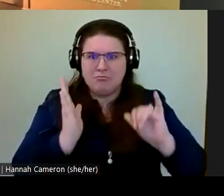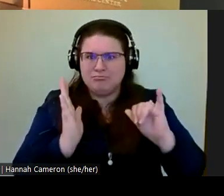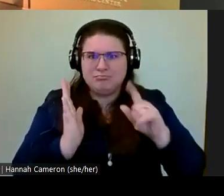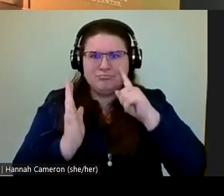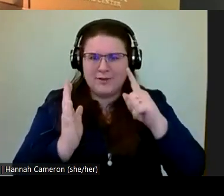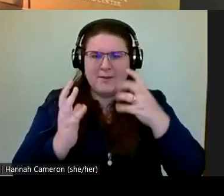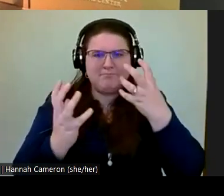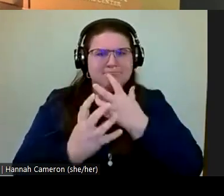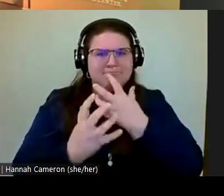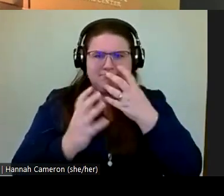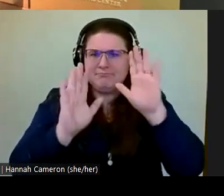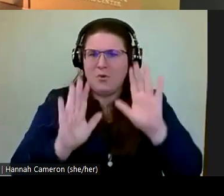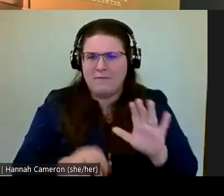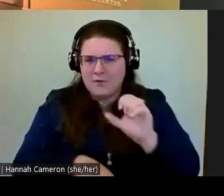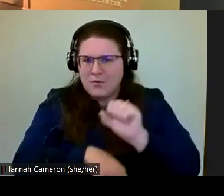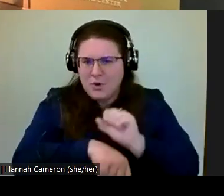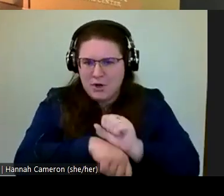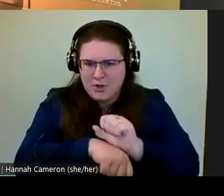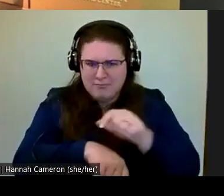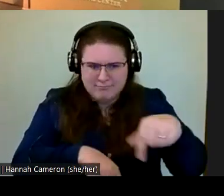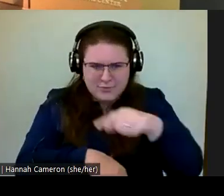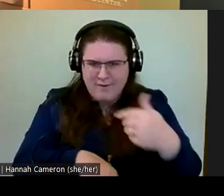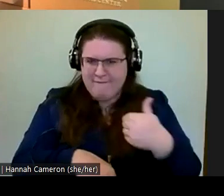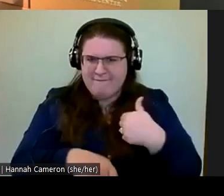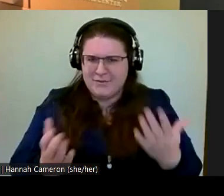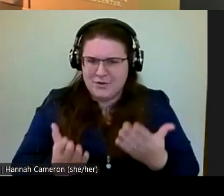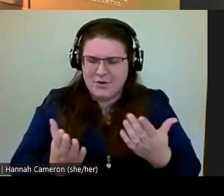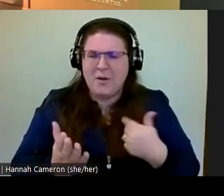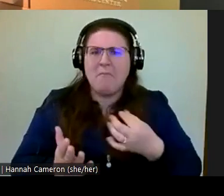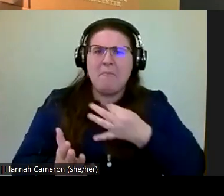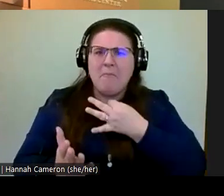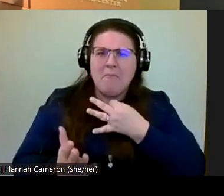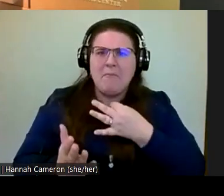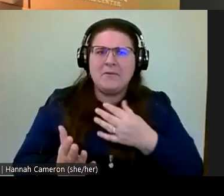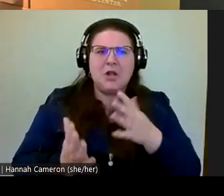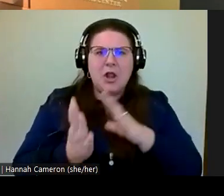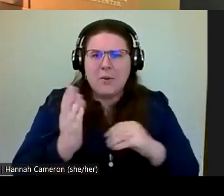here uh and I look forward to learning more about that but for the next 45 minutes or so I'm going